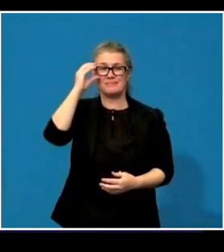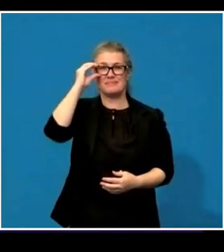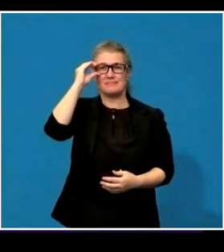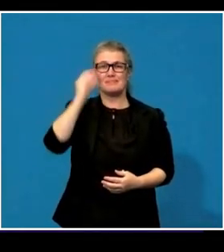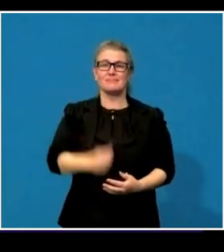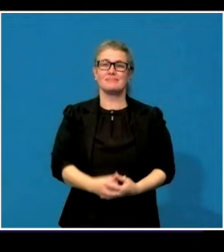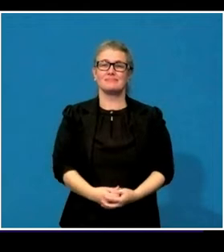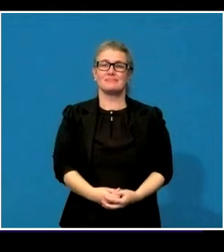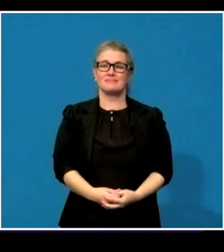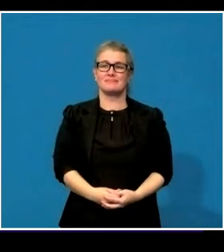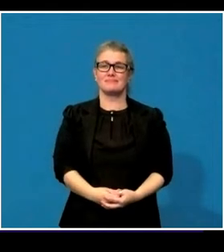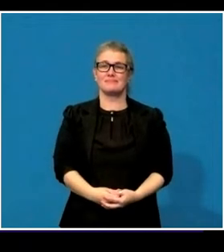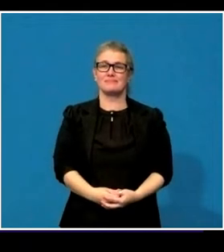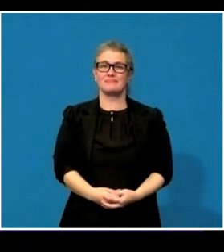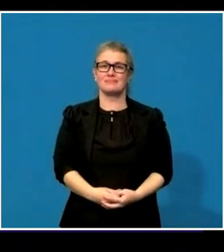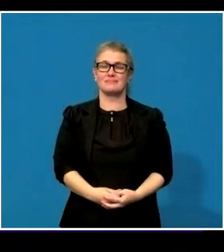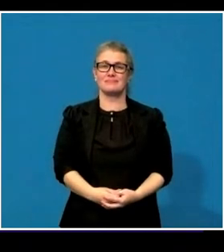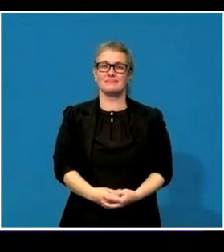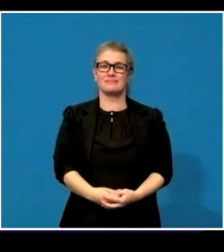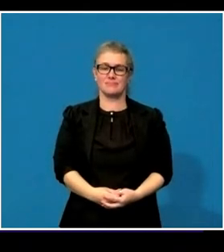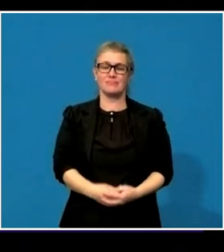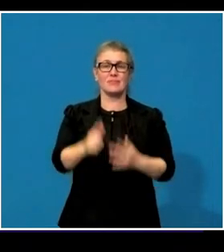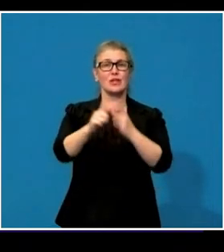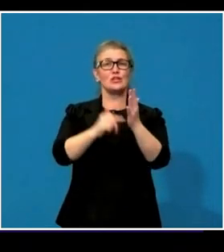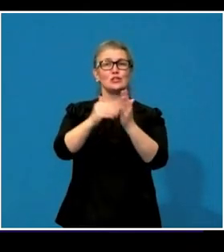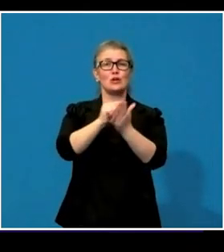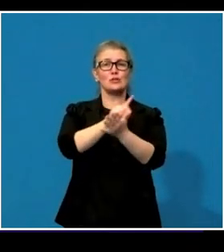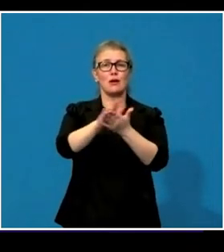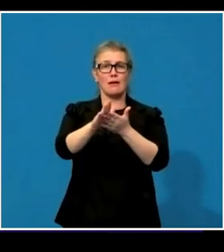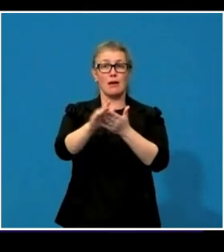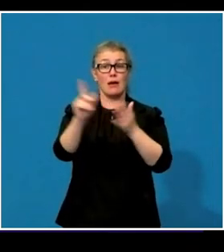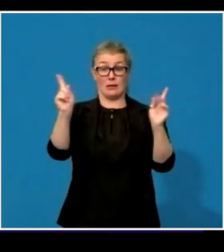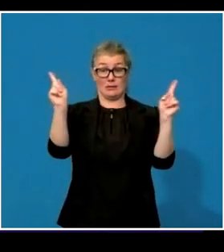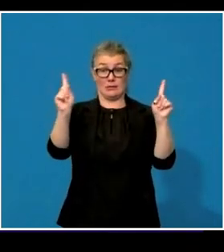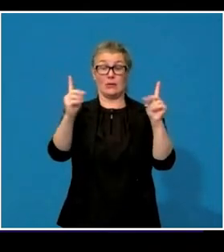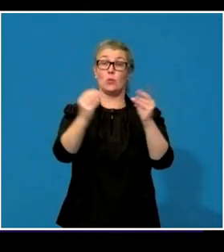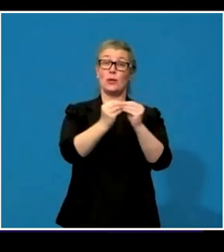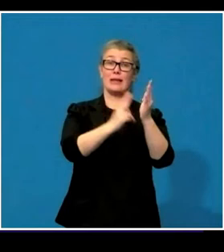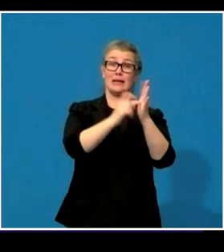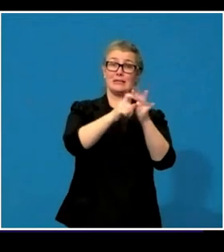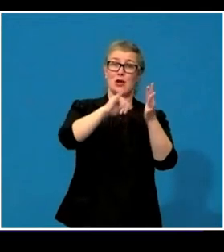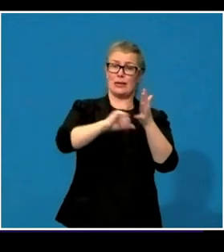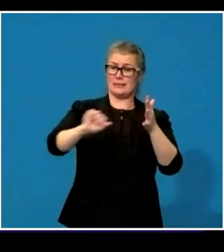What's Joziah's current status with the NDIS in terms of a plan? He's underfunded.